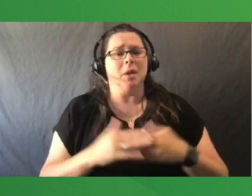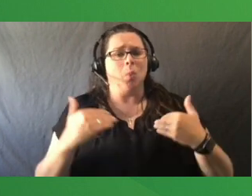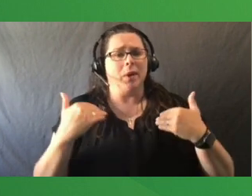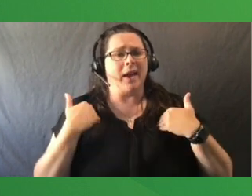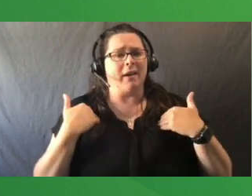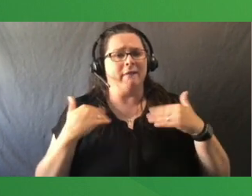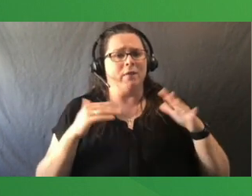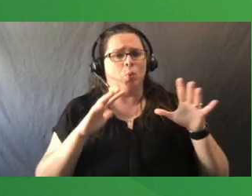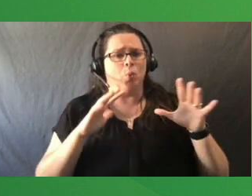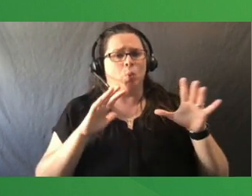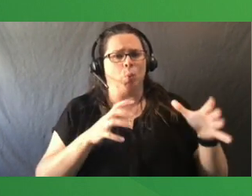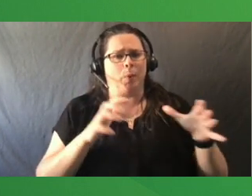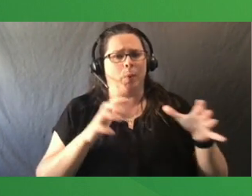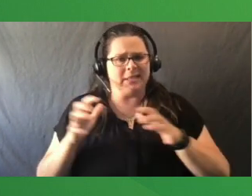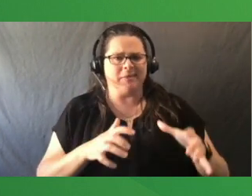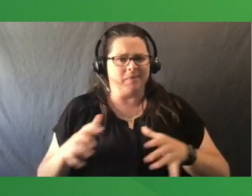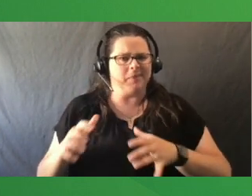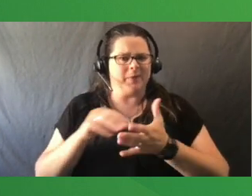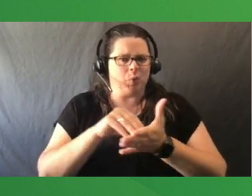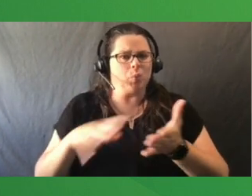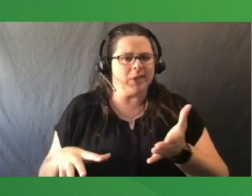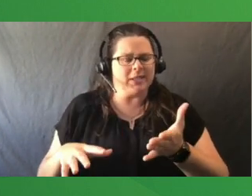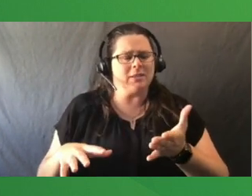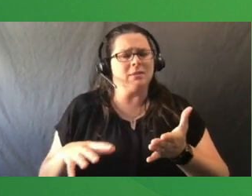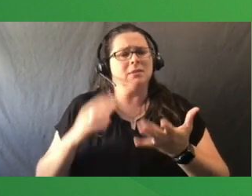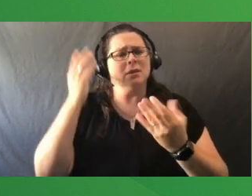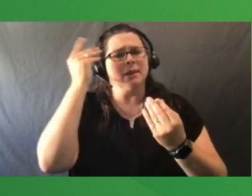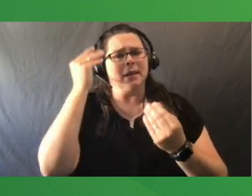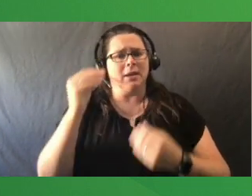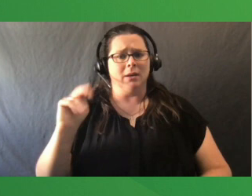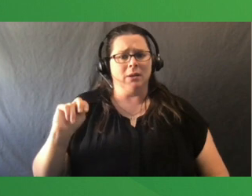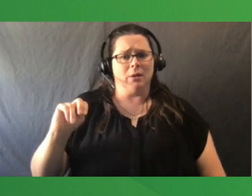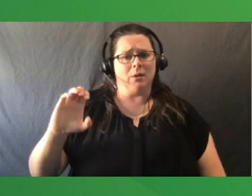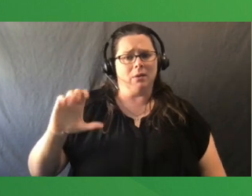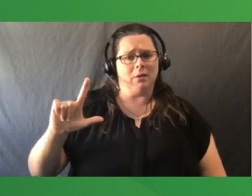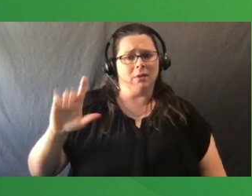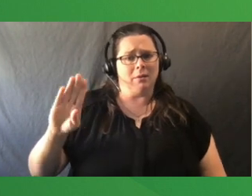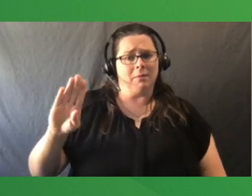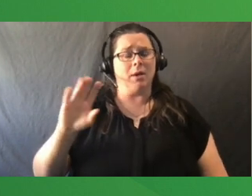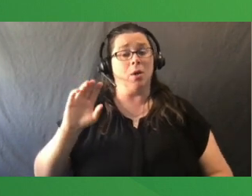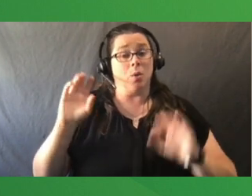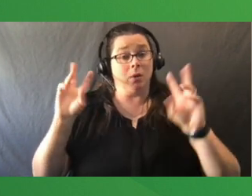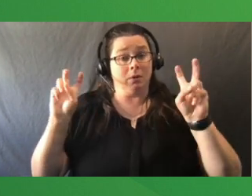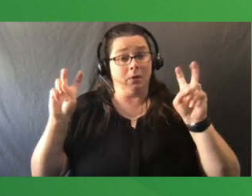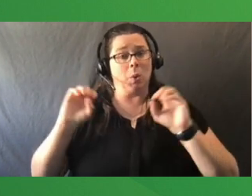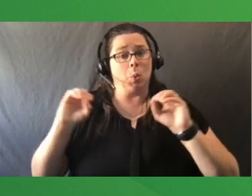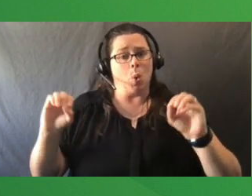And if you think about No Child Left Behind, some of these groups were called out.